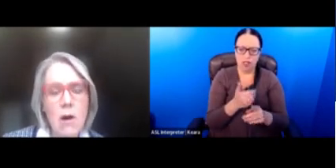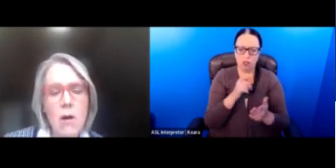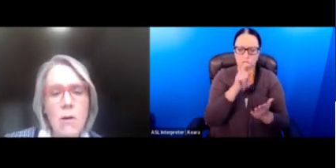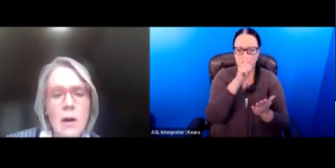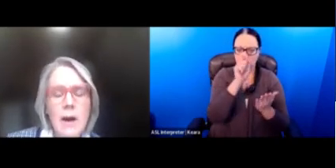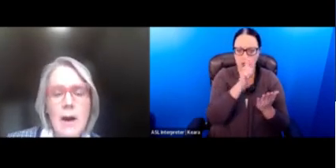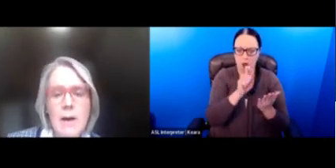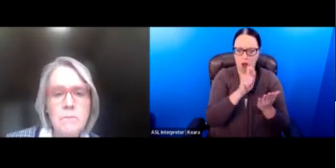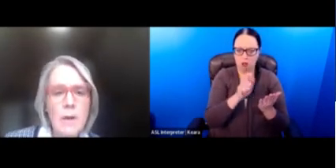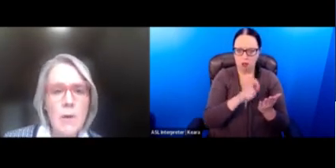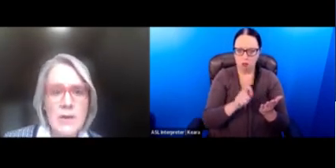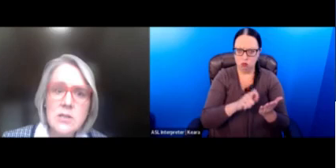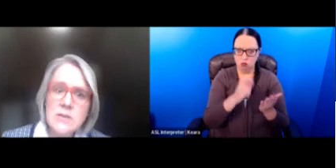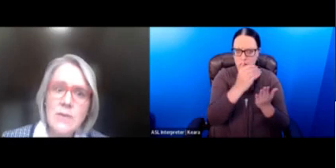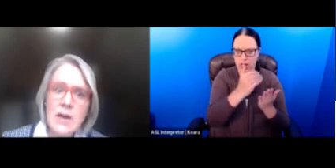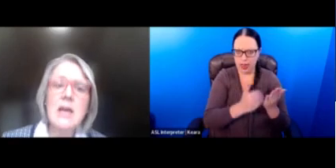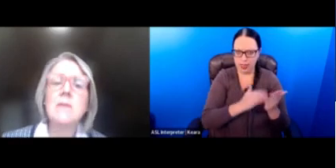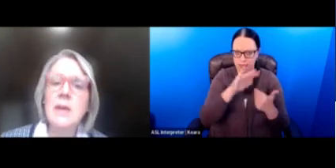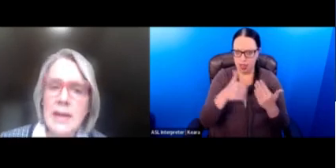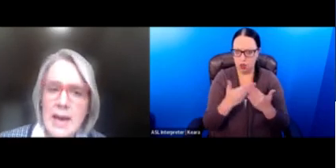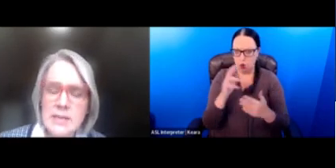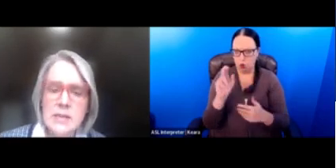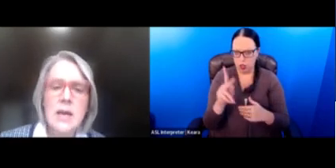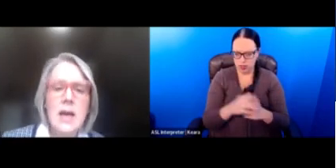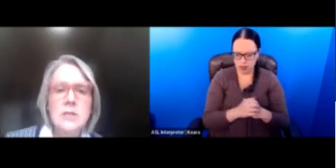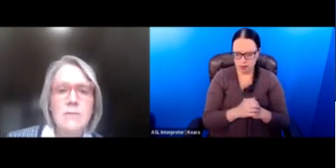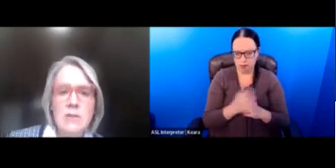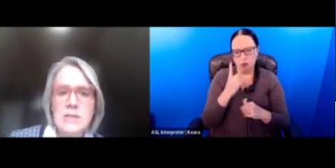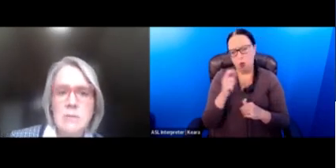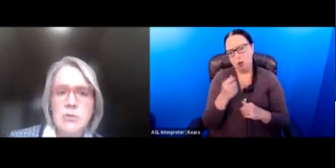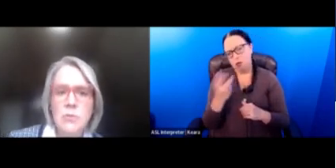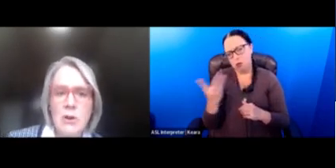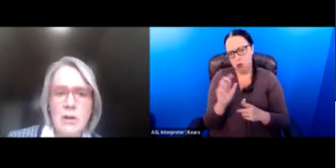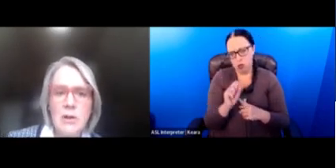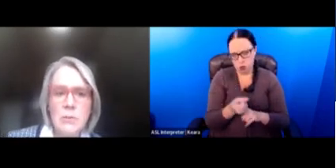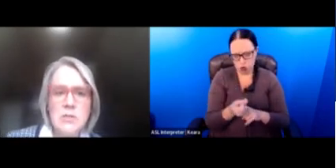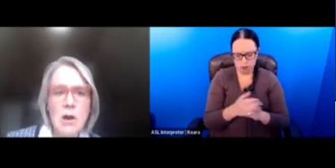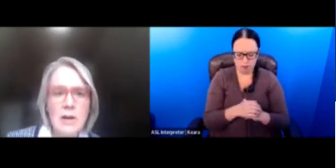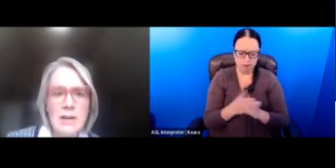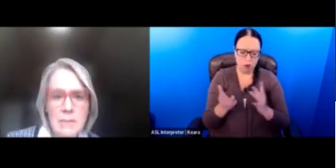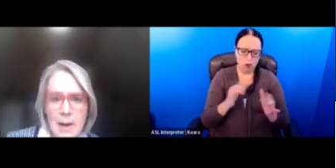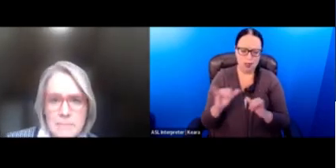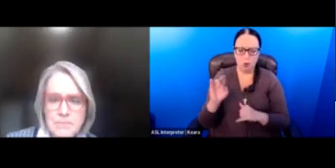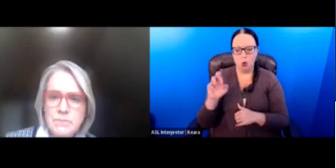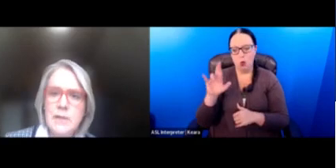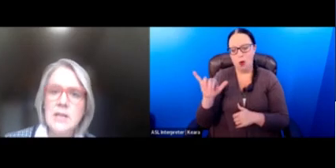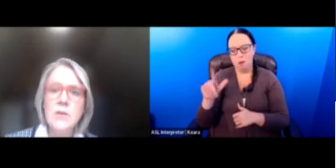about, a that evolved our conversations around dignity and choice above, along with the